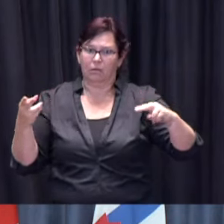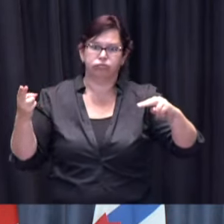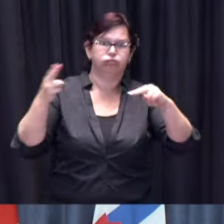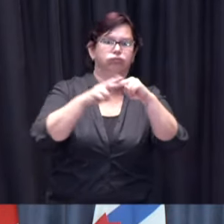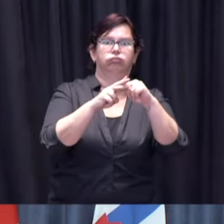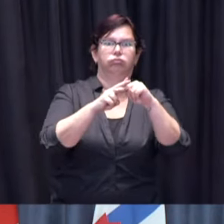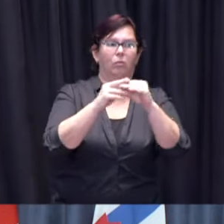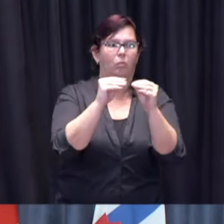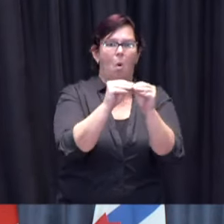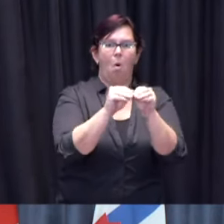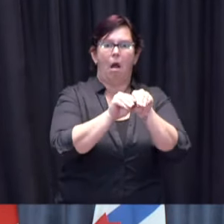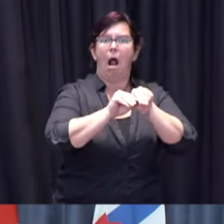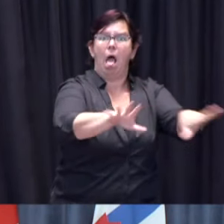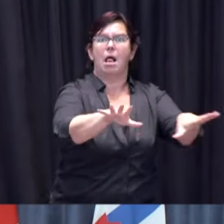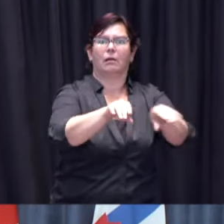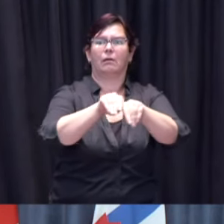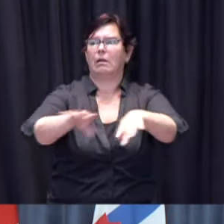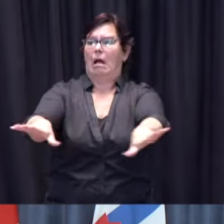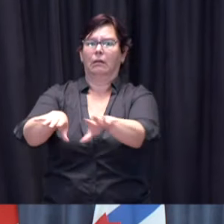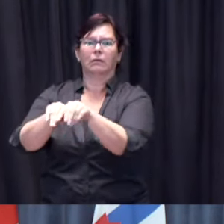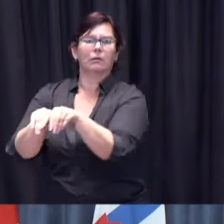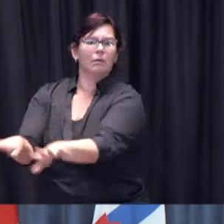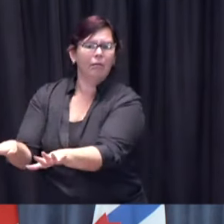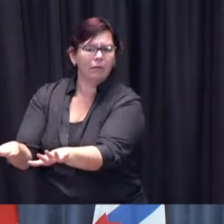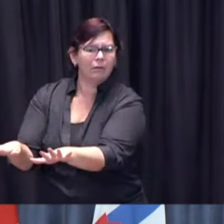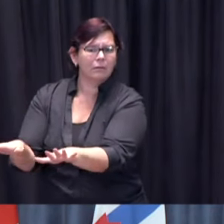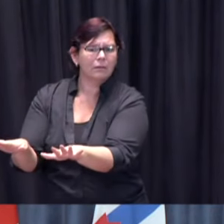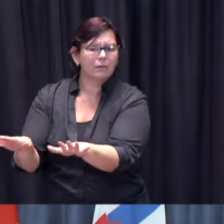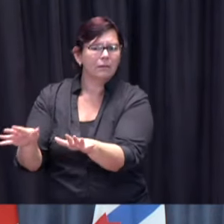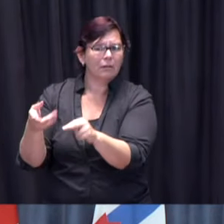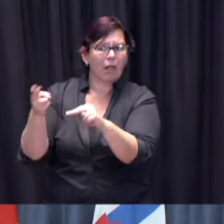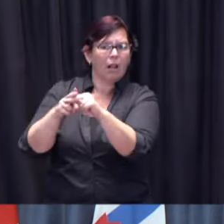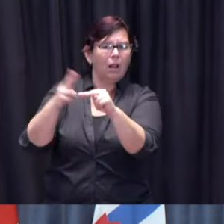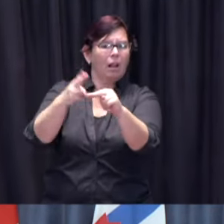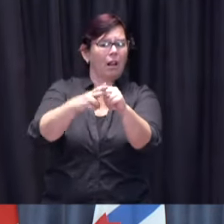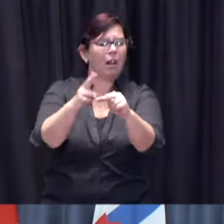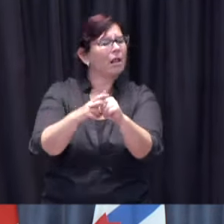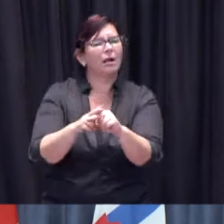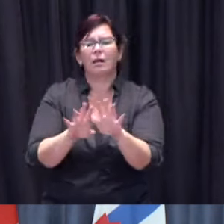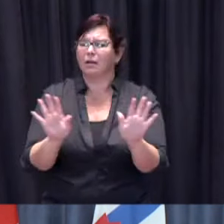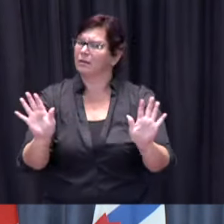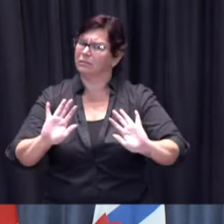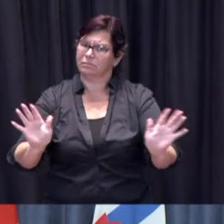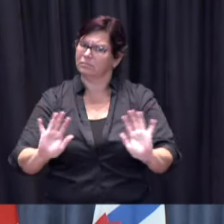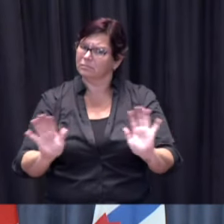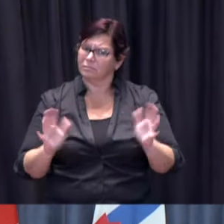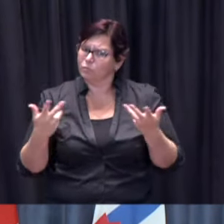and growing case count numbers. And we do not want to go in that direction.